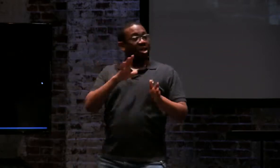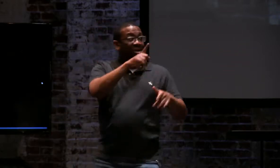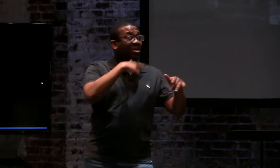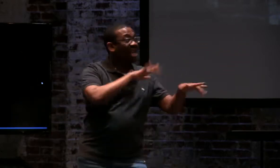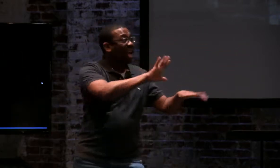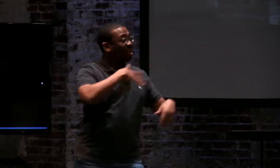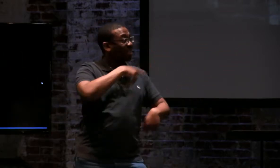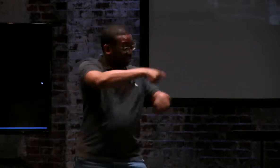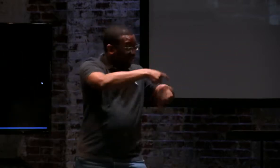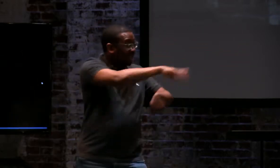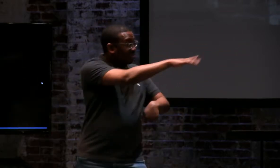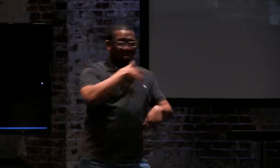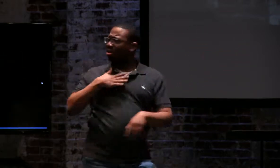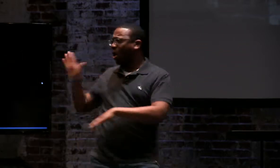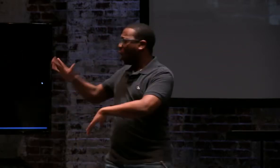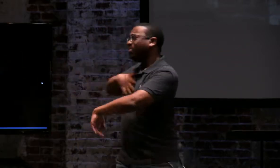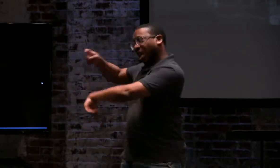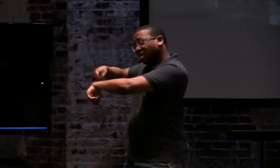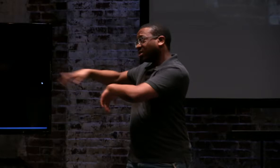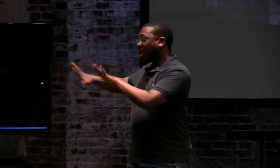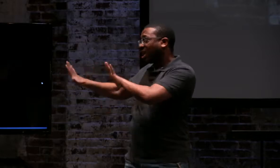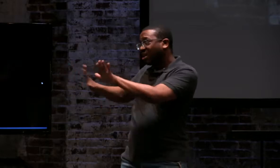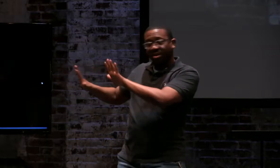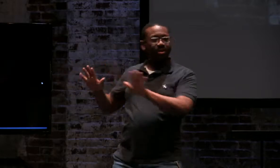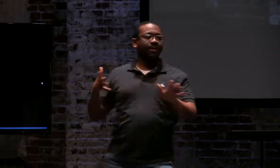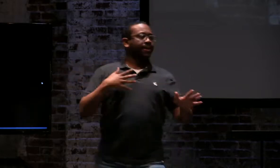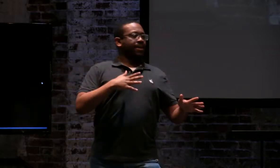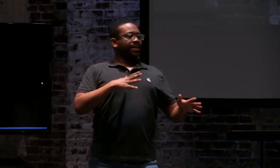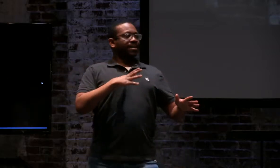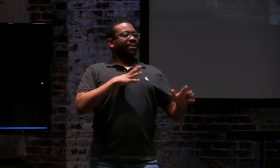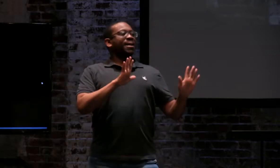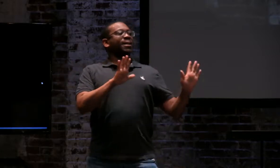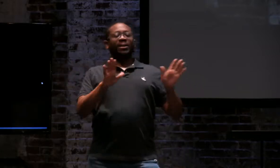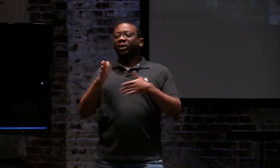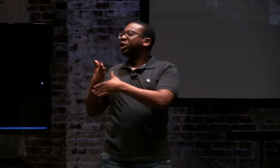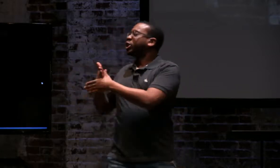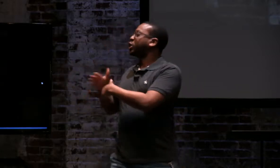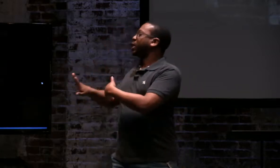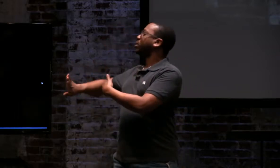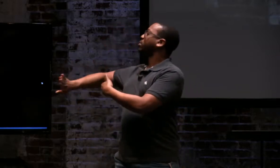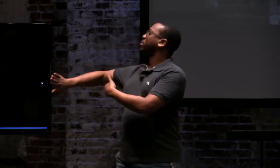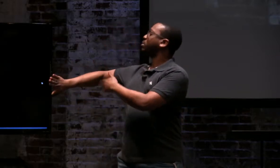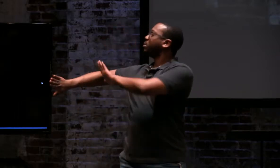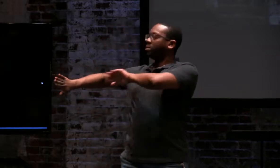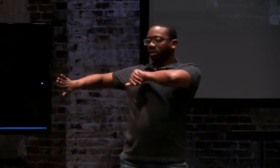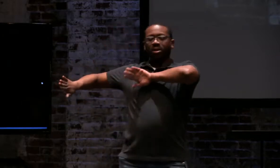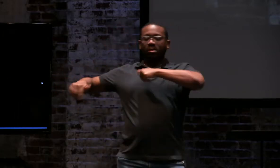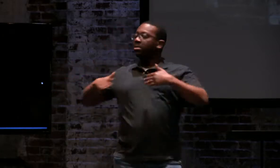and the dialogue between these traditions go very differently. We talk about what your time is